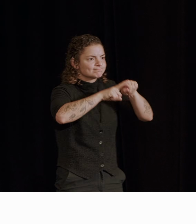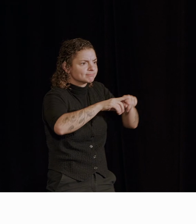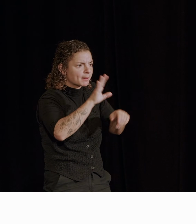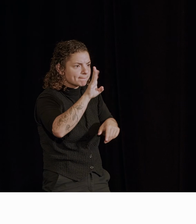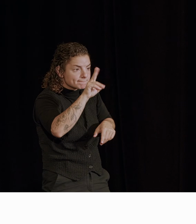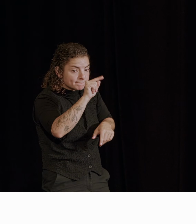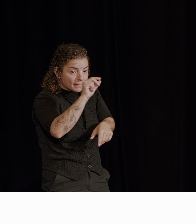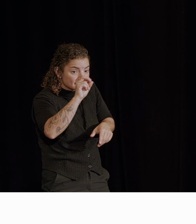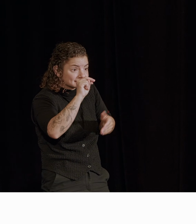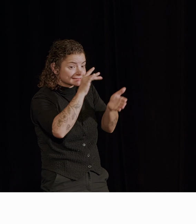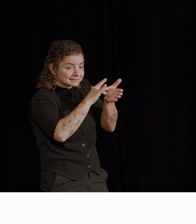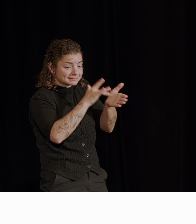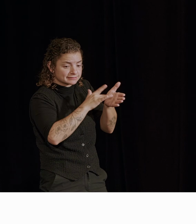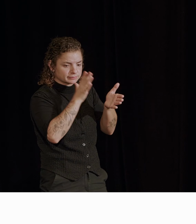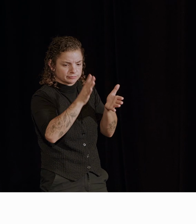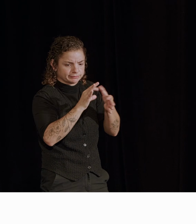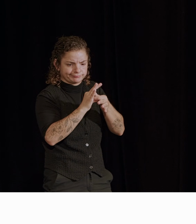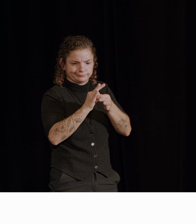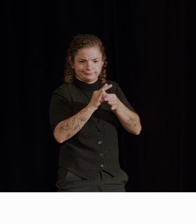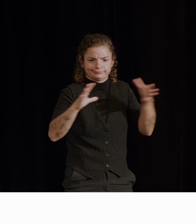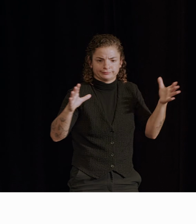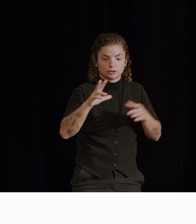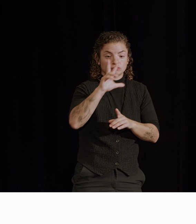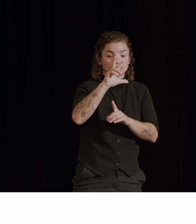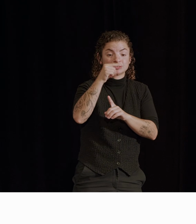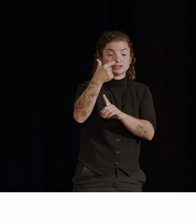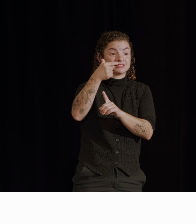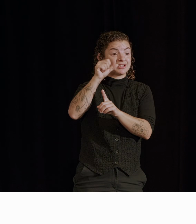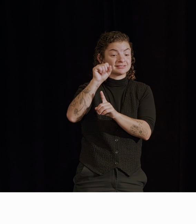voiceover will start talking to you if you don't interact with it quickly enough.